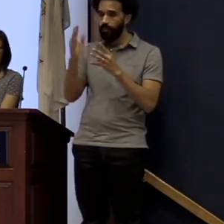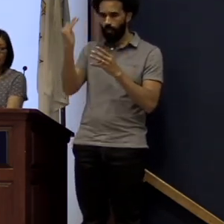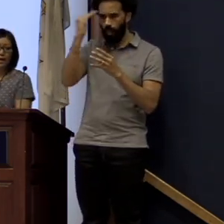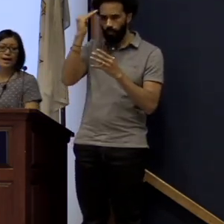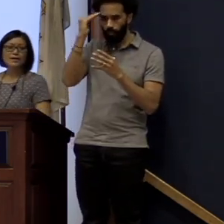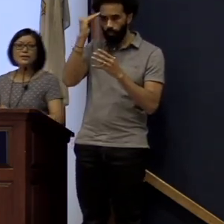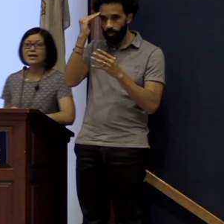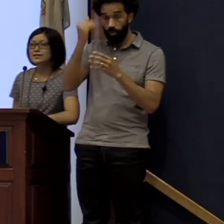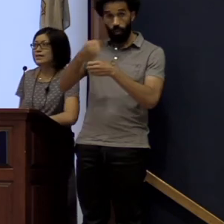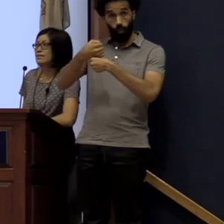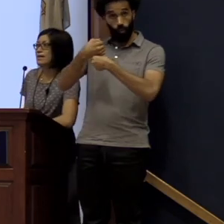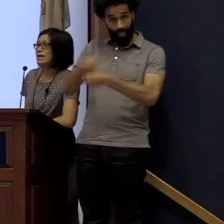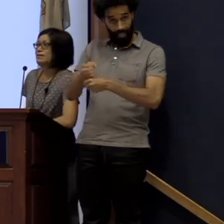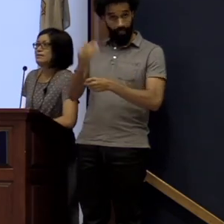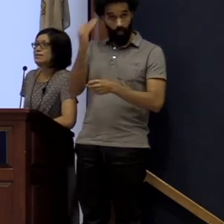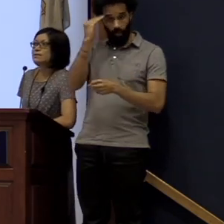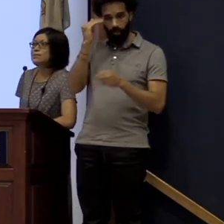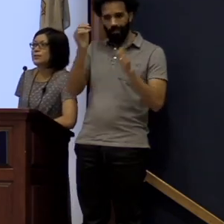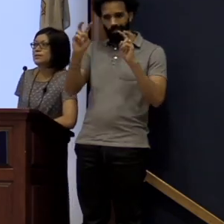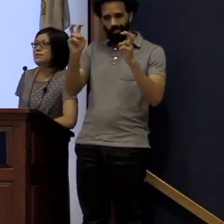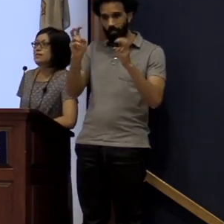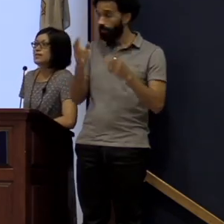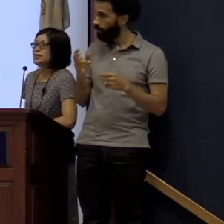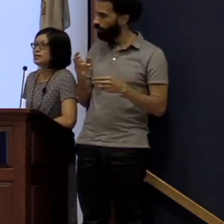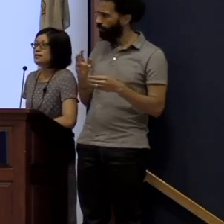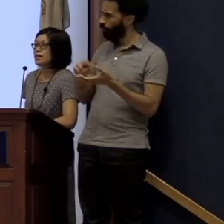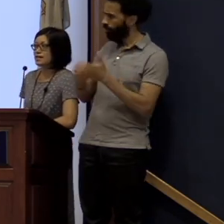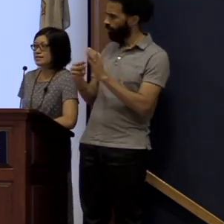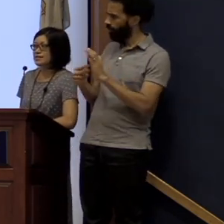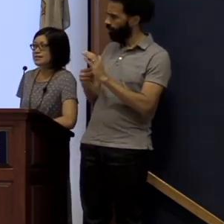are you asking about the commo of the nature of science and